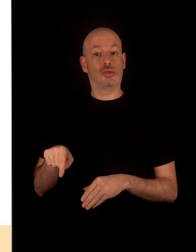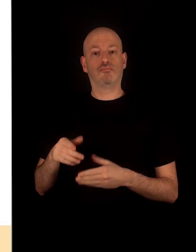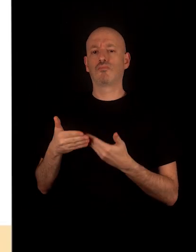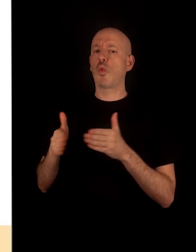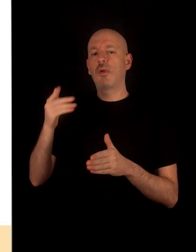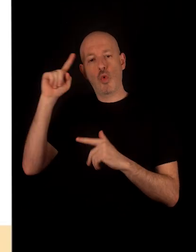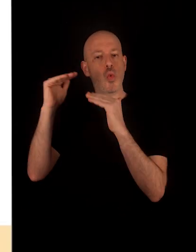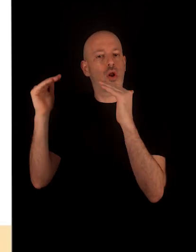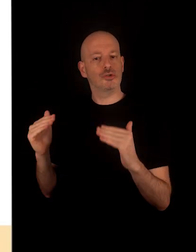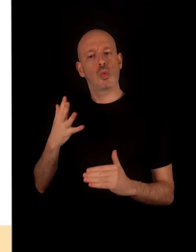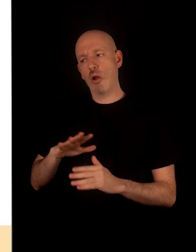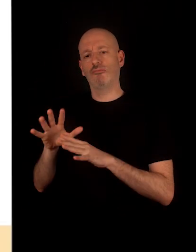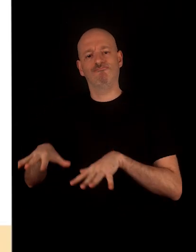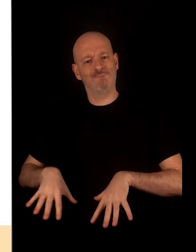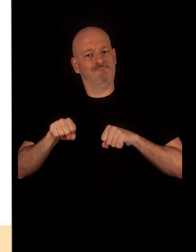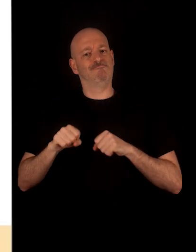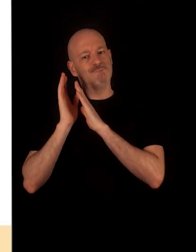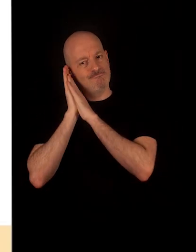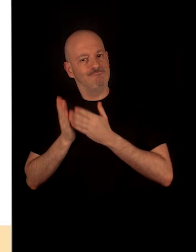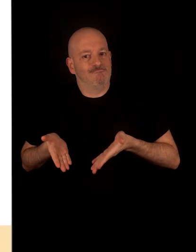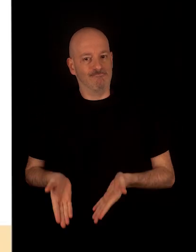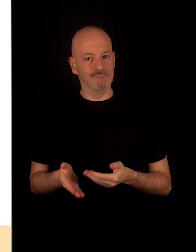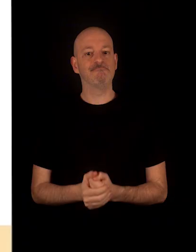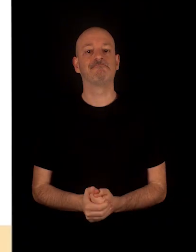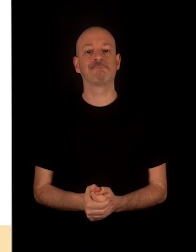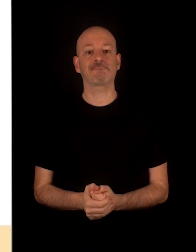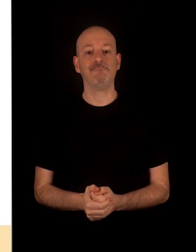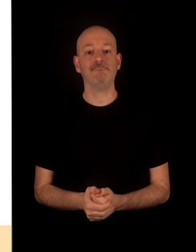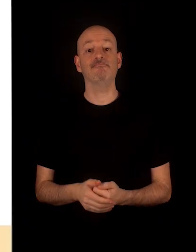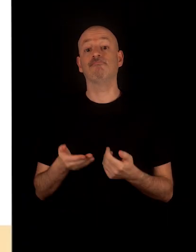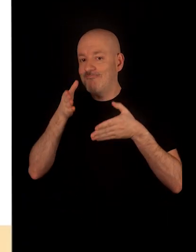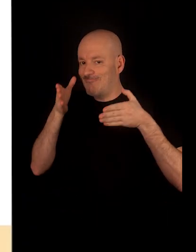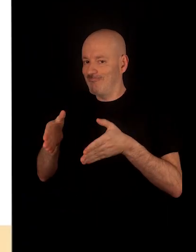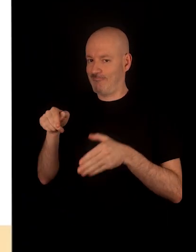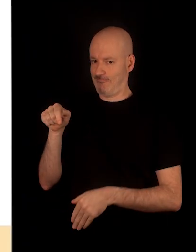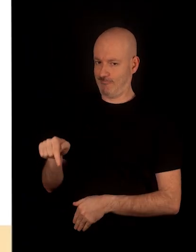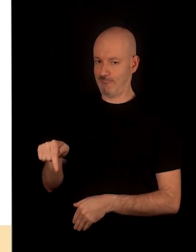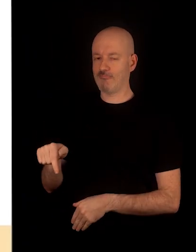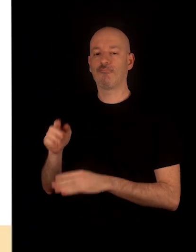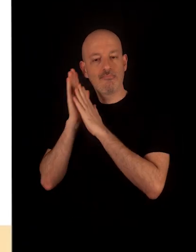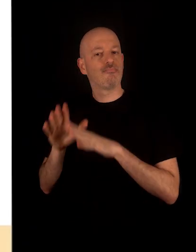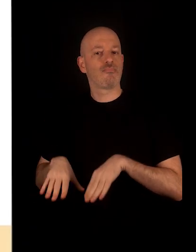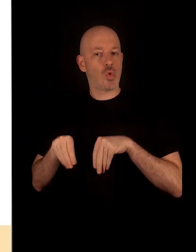‘What is the grant calculation?’ We give an overview of the process, key dates